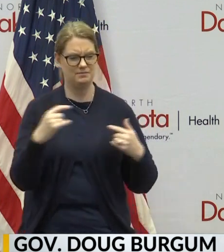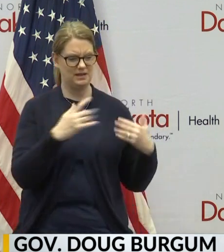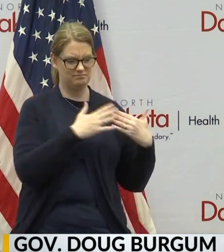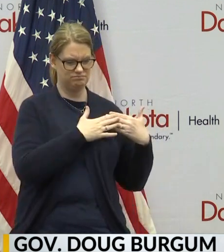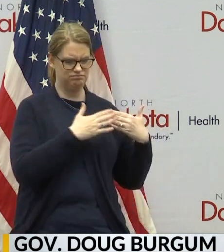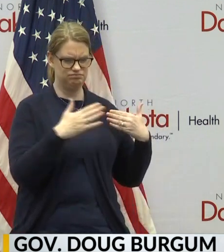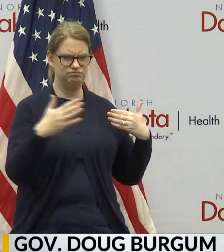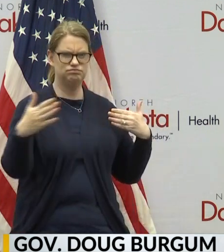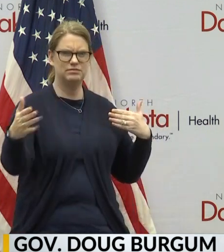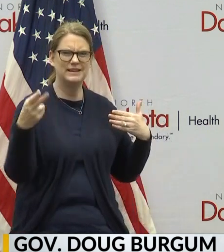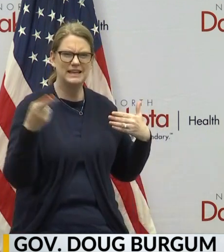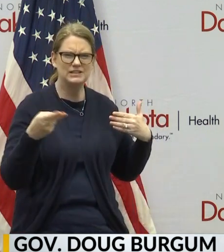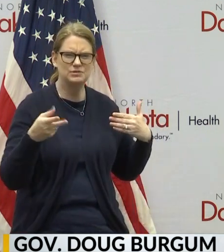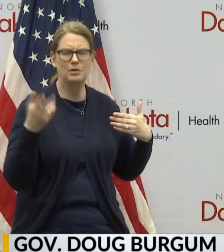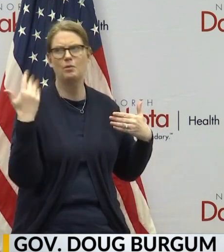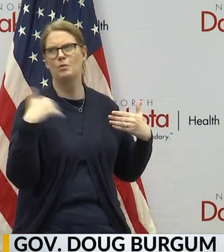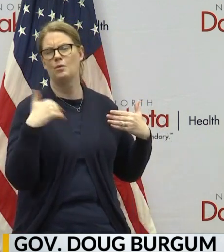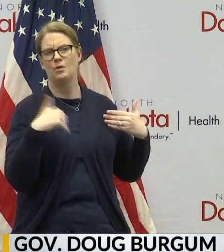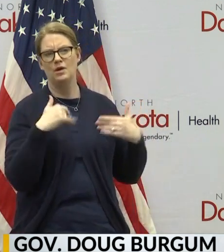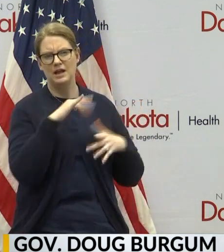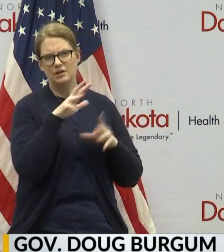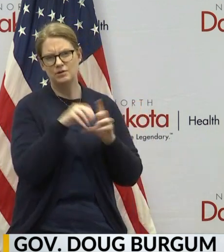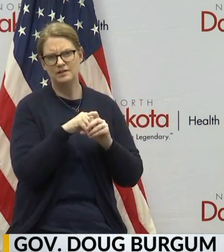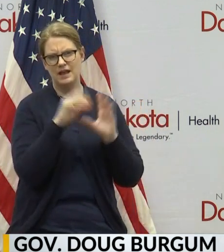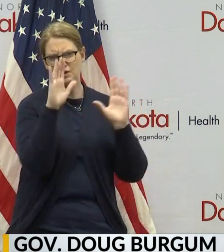LIFE OF THIS PERSON THAT SAW THE